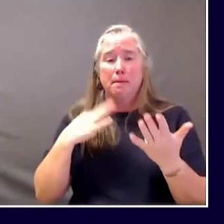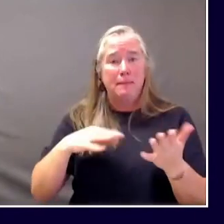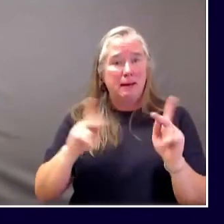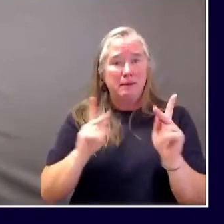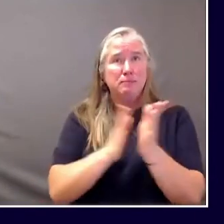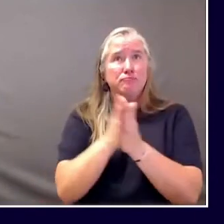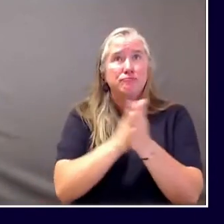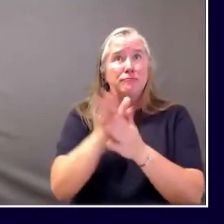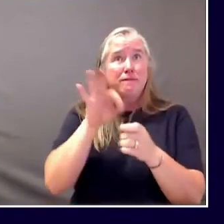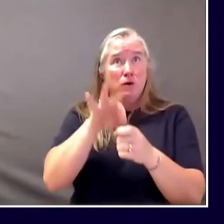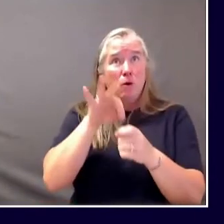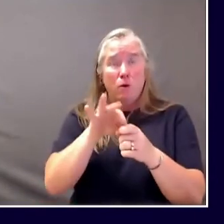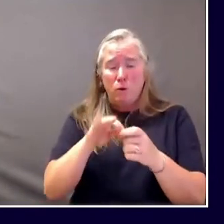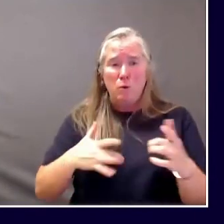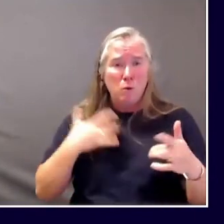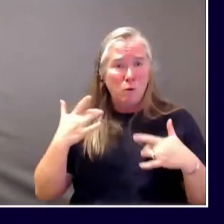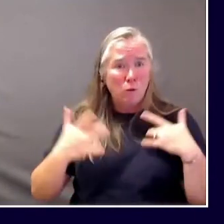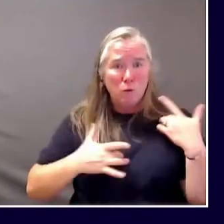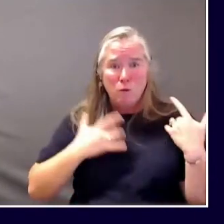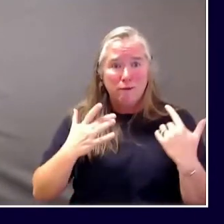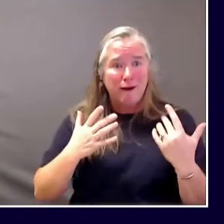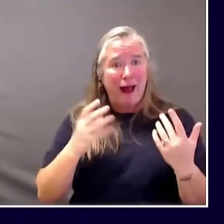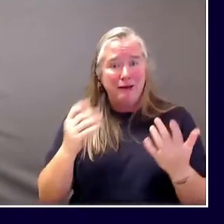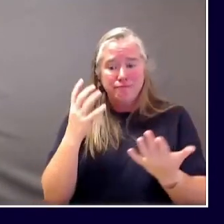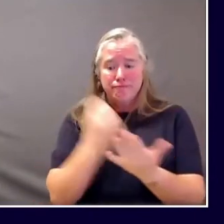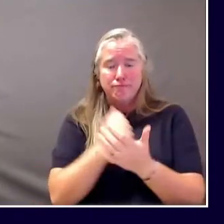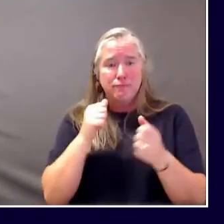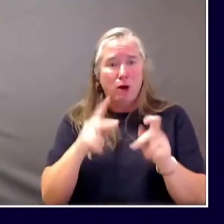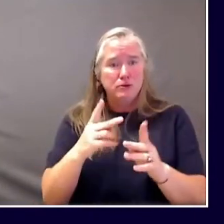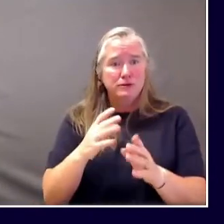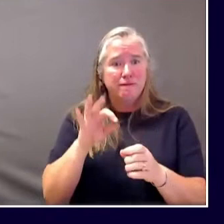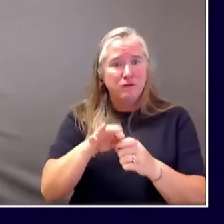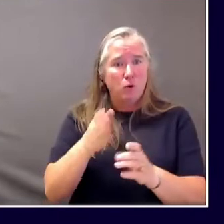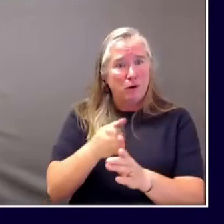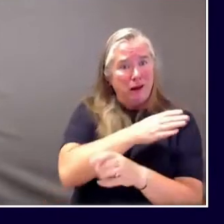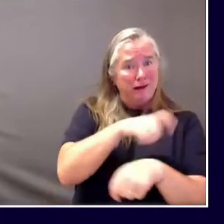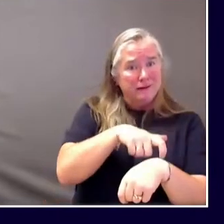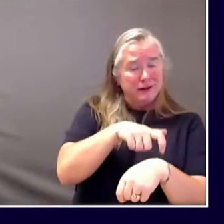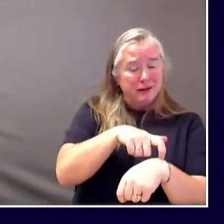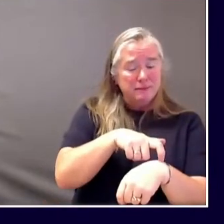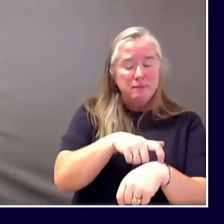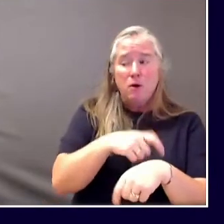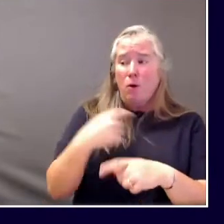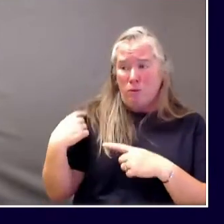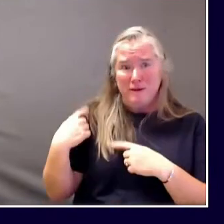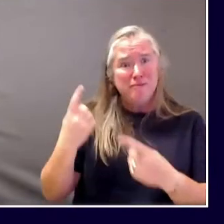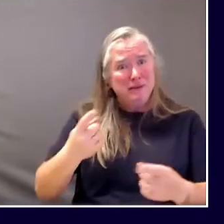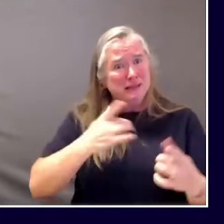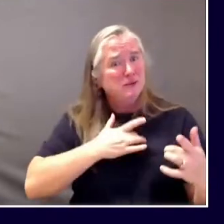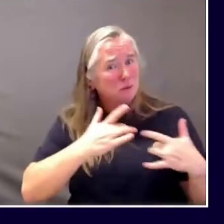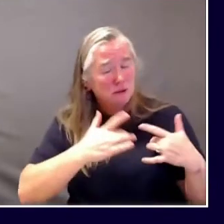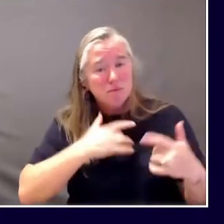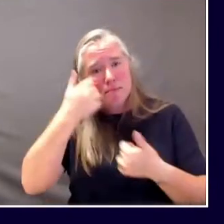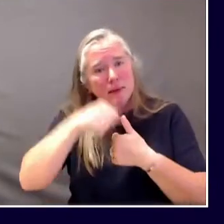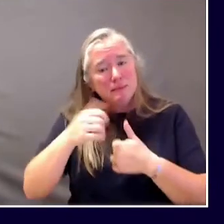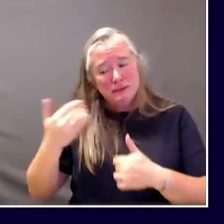voting in advance because we've been very